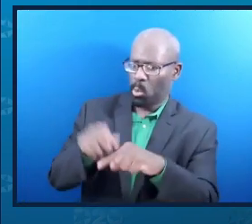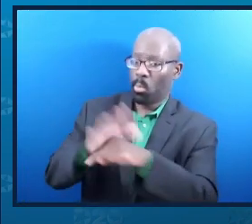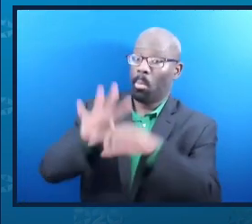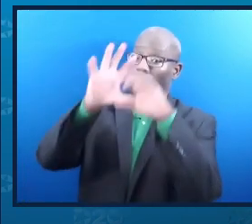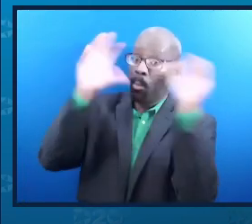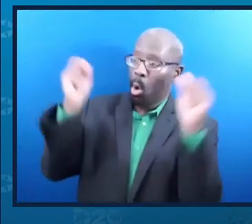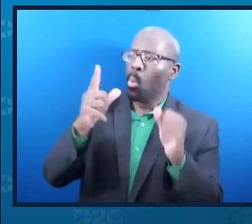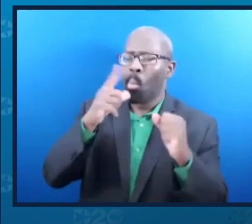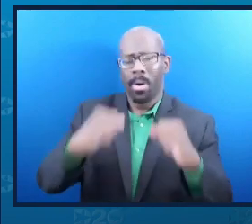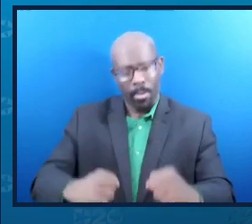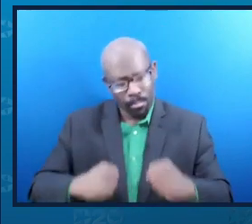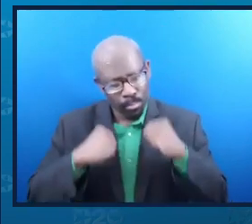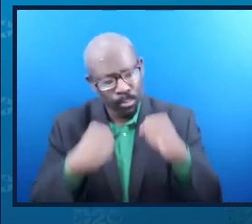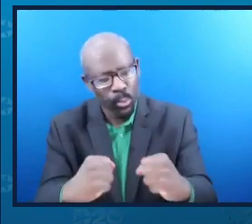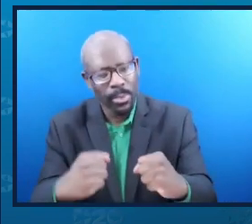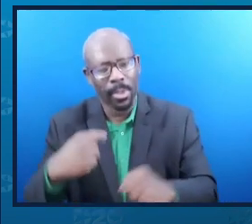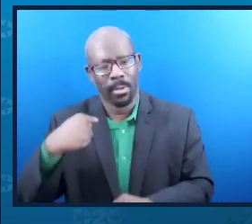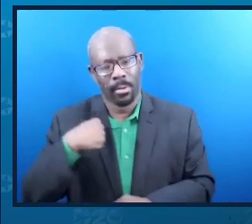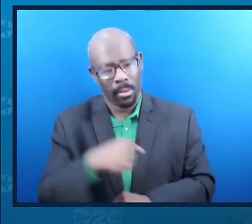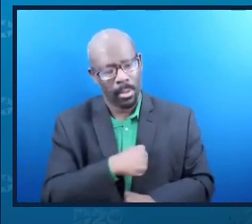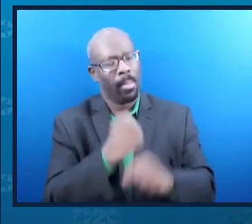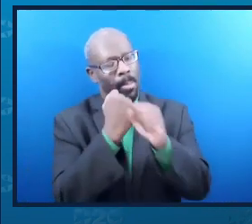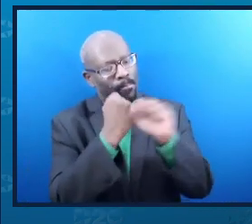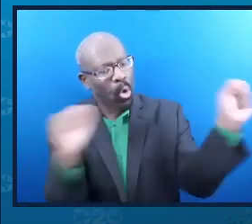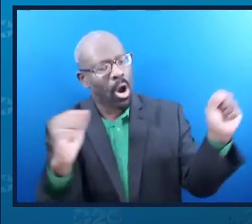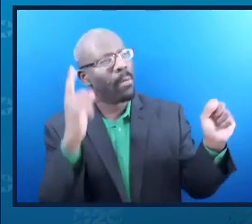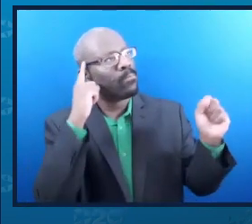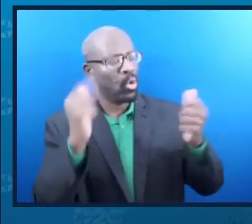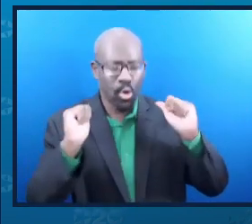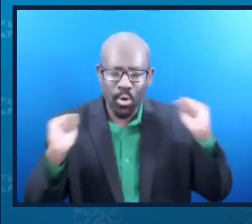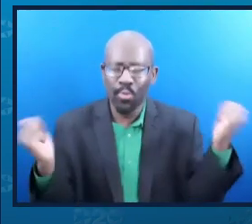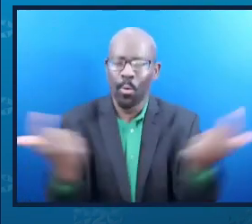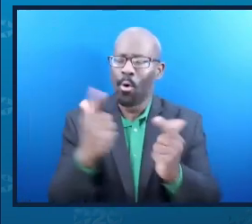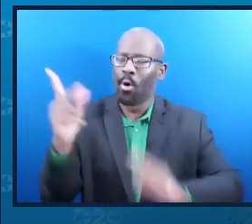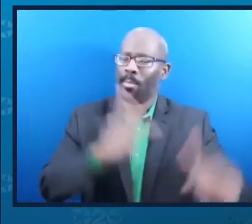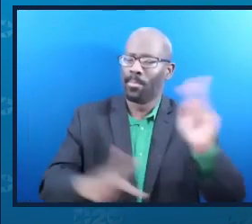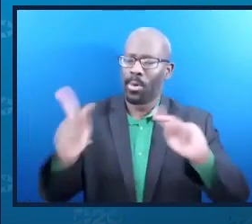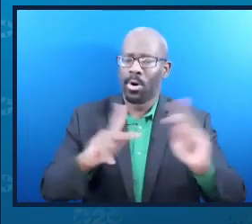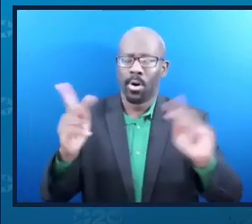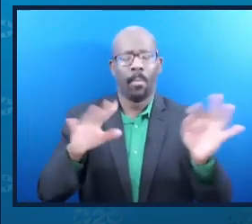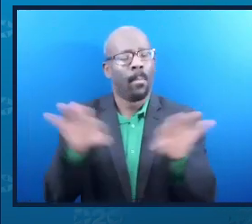FREEDOMS AND IDEALS THAT SO PAN